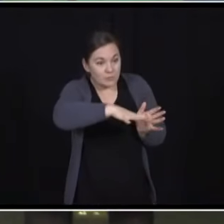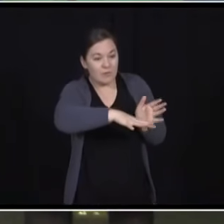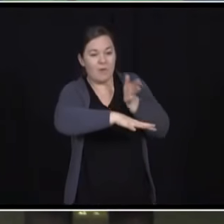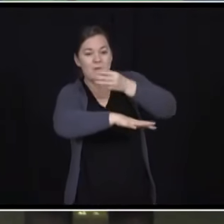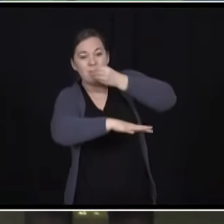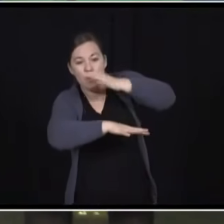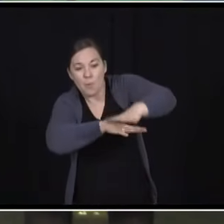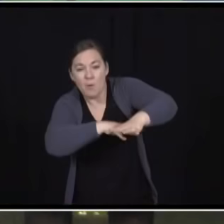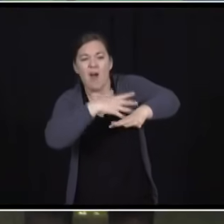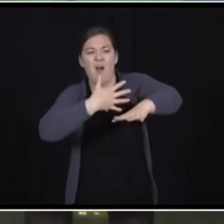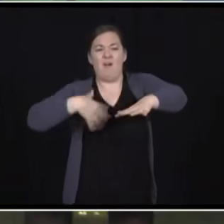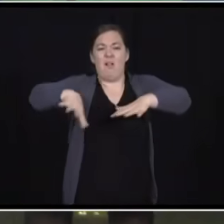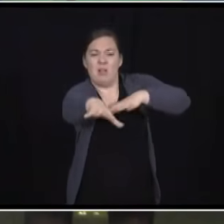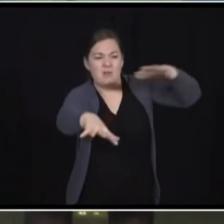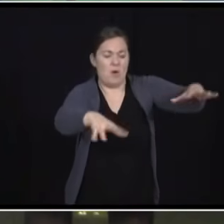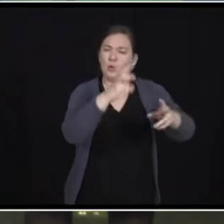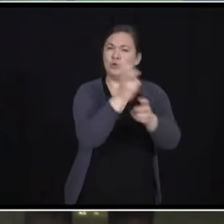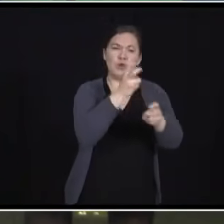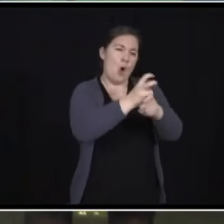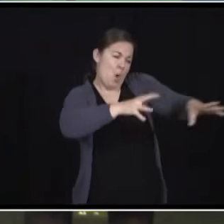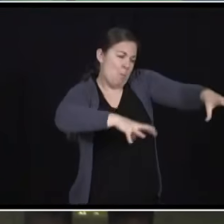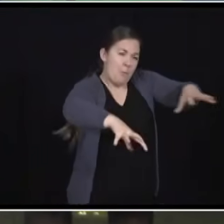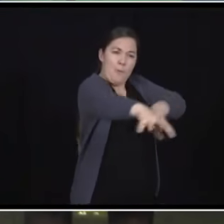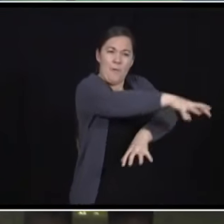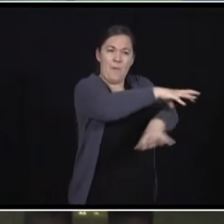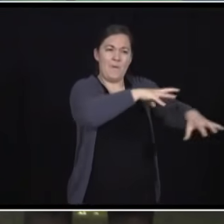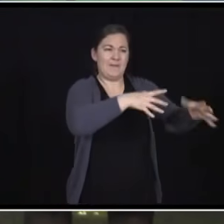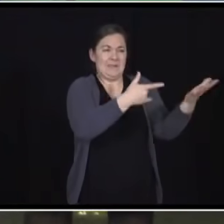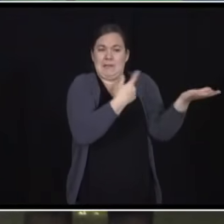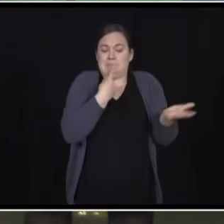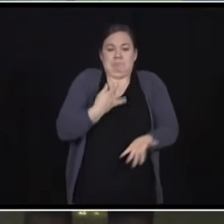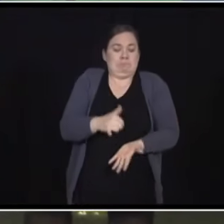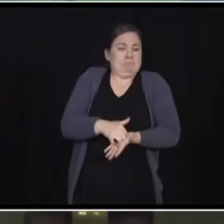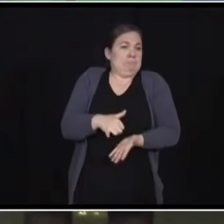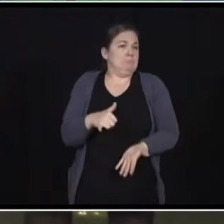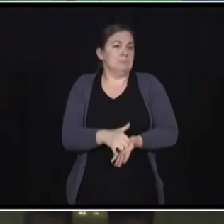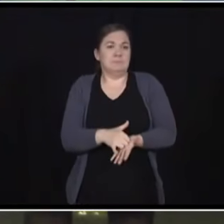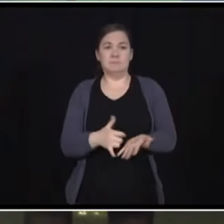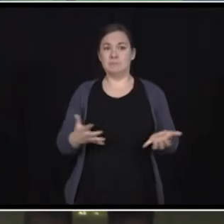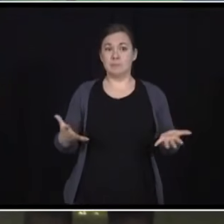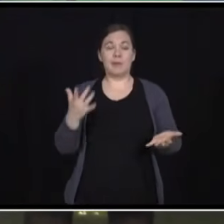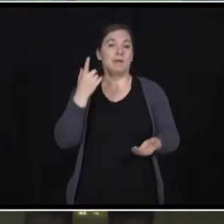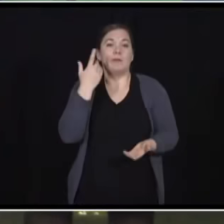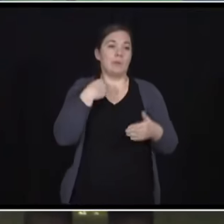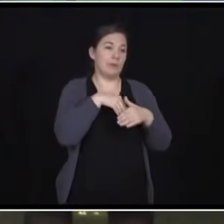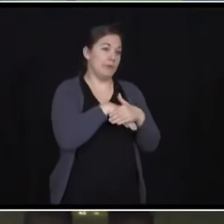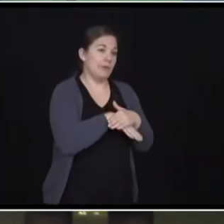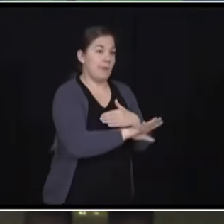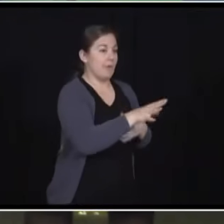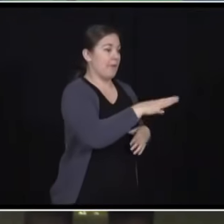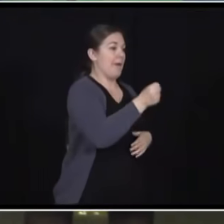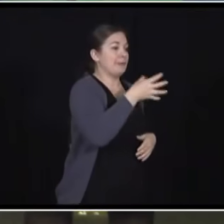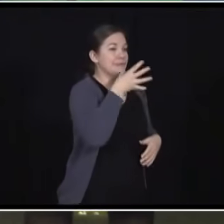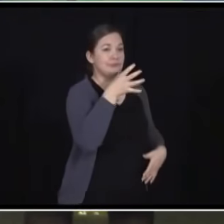essential items spread out throughout the whole store and all of a sudden someone grabs a pair of